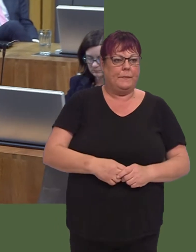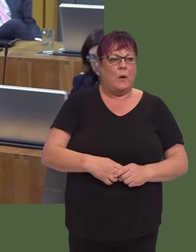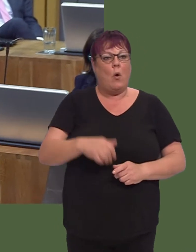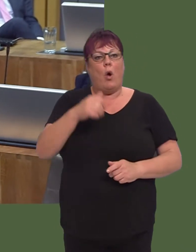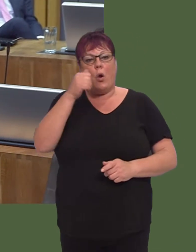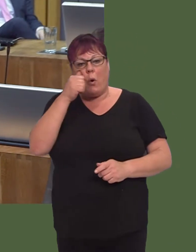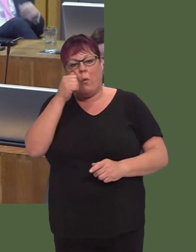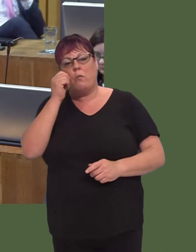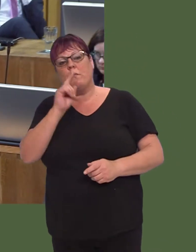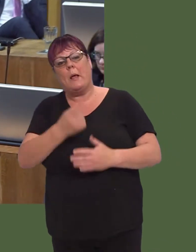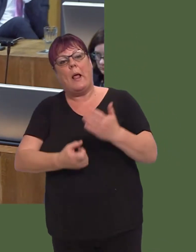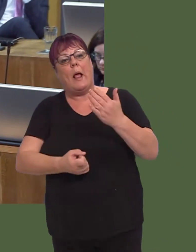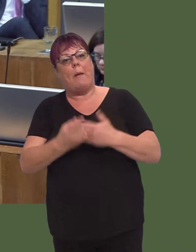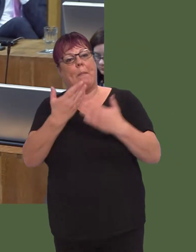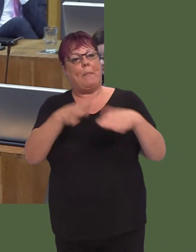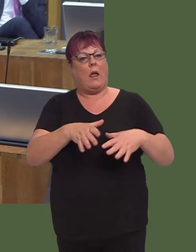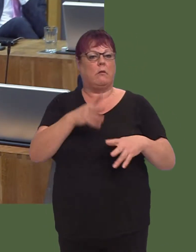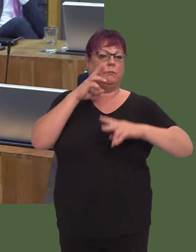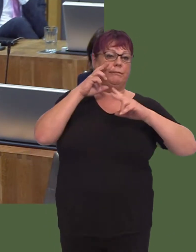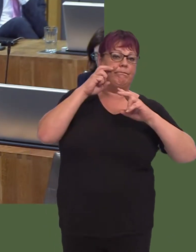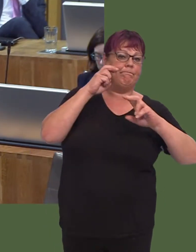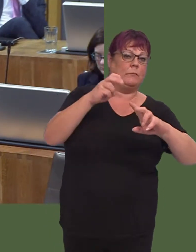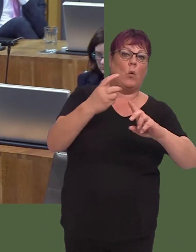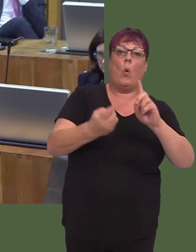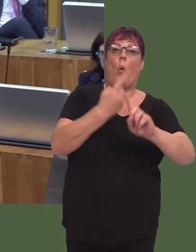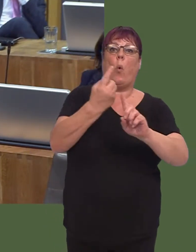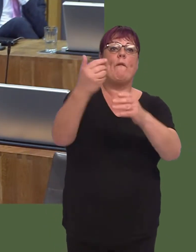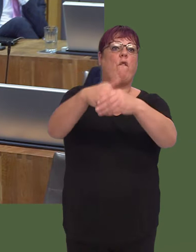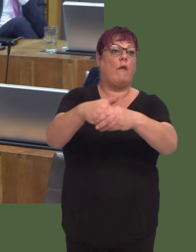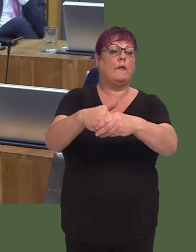I know that after the event has occurred it's far more difficult to track down the culprits,